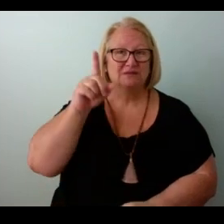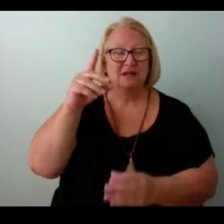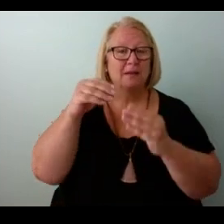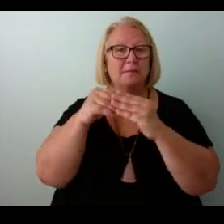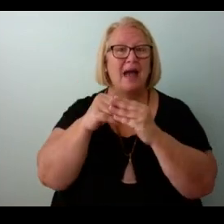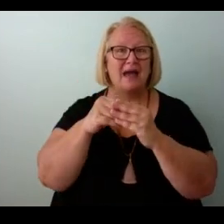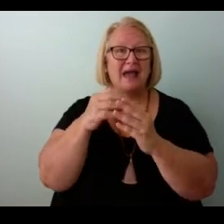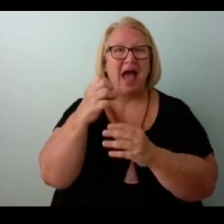Yeah.